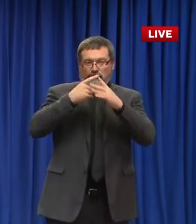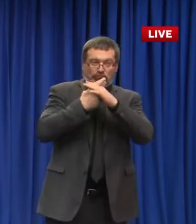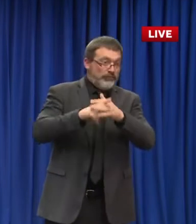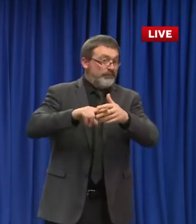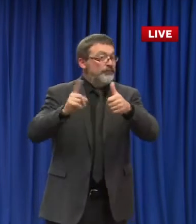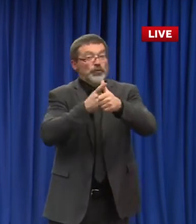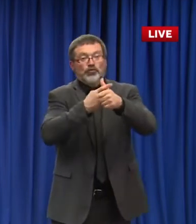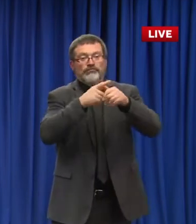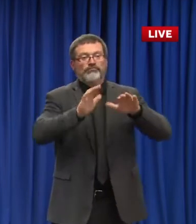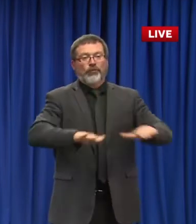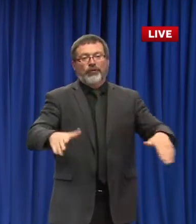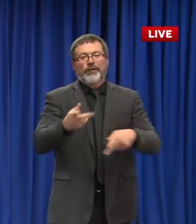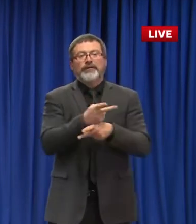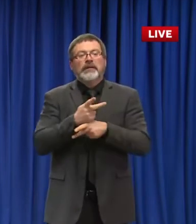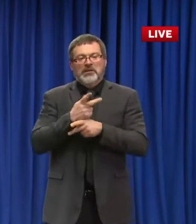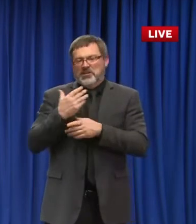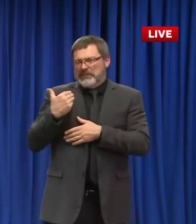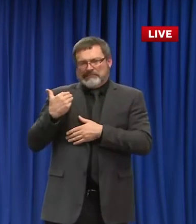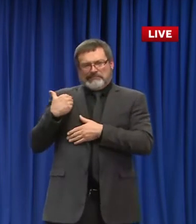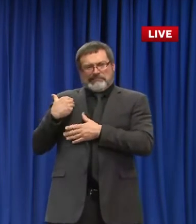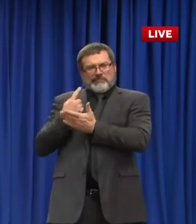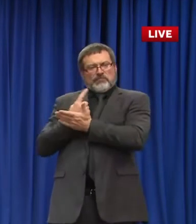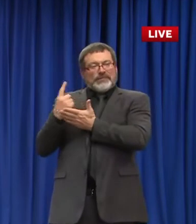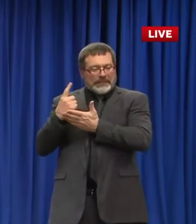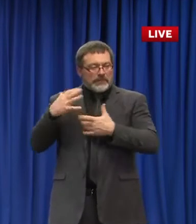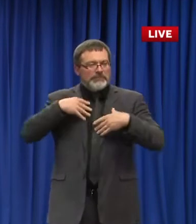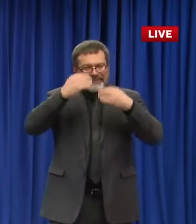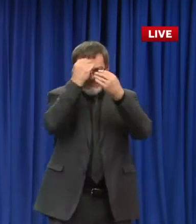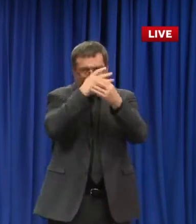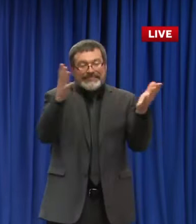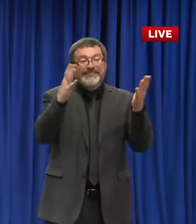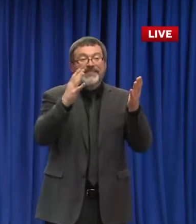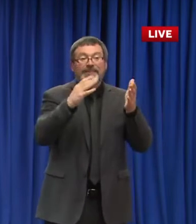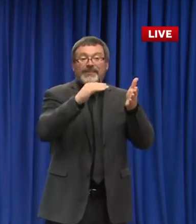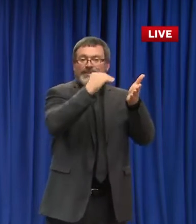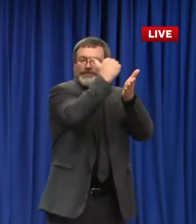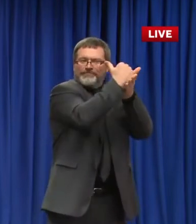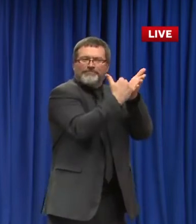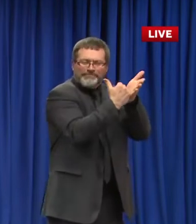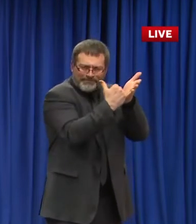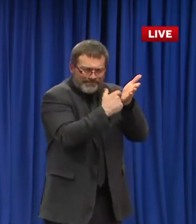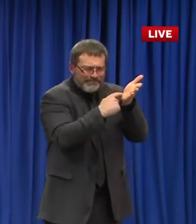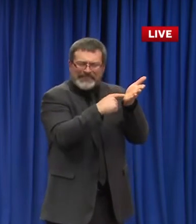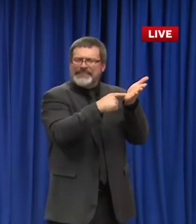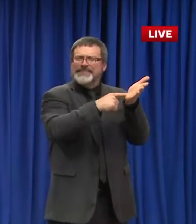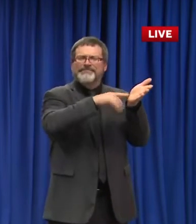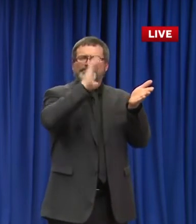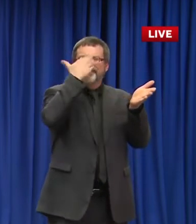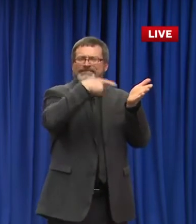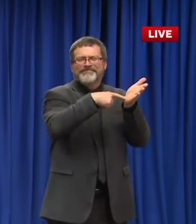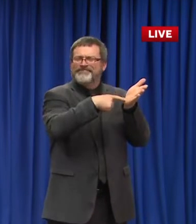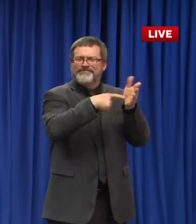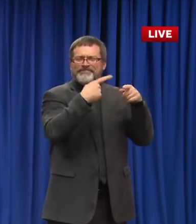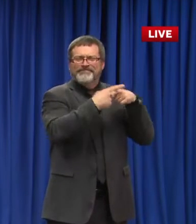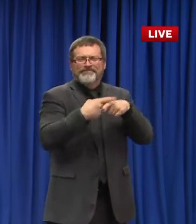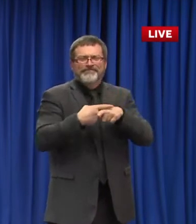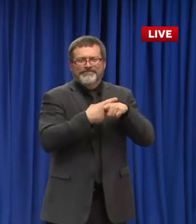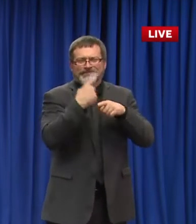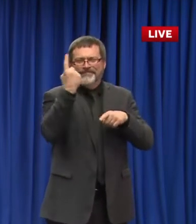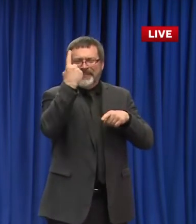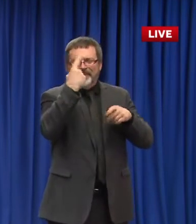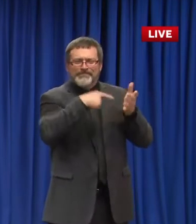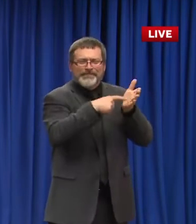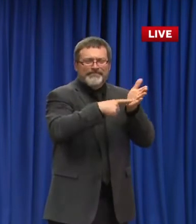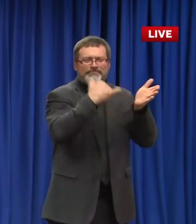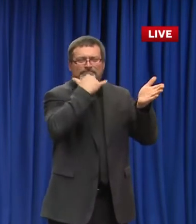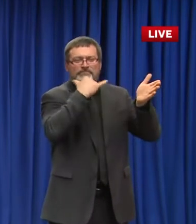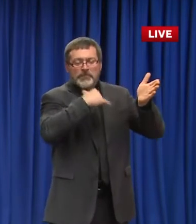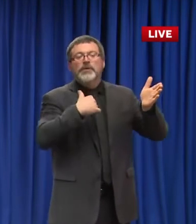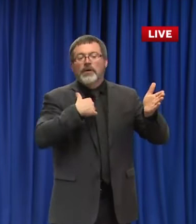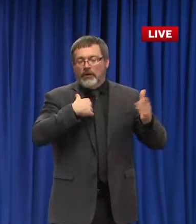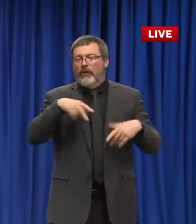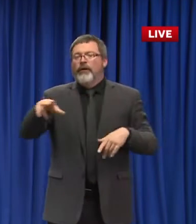SO THERE WERE A LOT OF QUESTIONS GIVEN THE NEW CHILDCARE GUIDANCE THAT HAD COME OUT I BELIEVE EARLIER THIS WEEK IN TERMS OF THE POTENTIAL CONFLICTS ARE OR SOME OF THE CHANGES THAT HAD